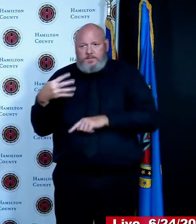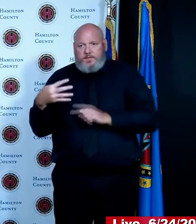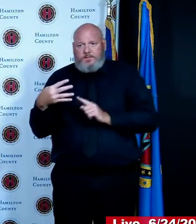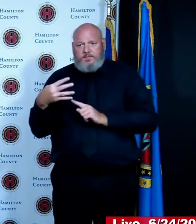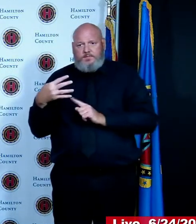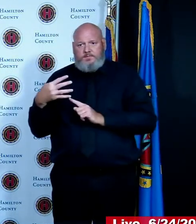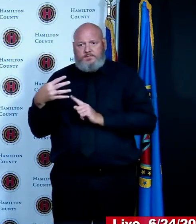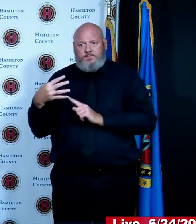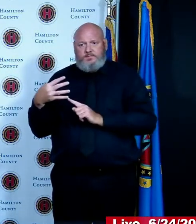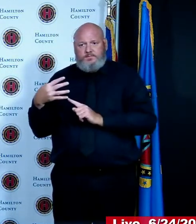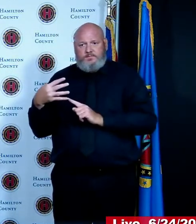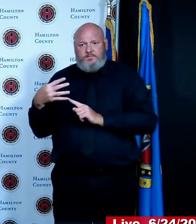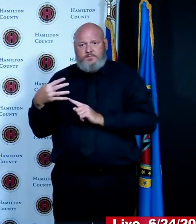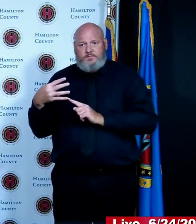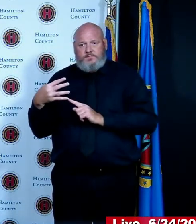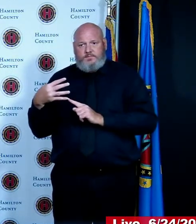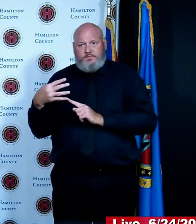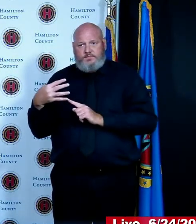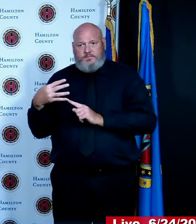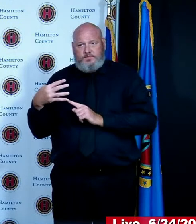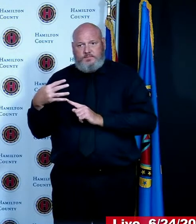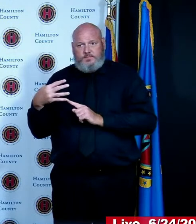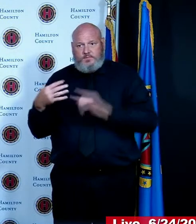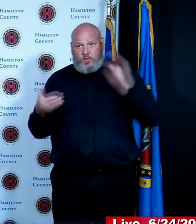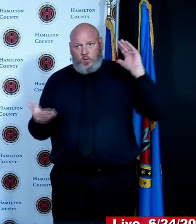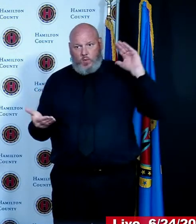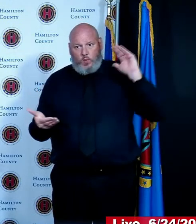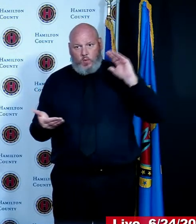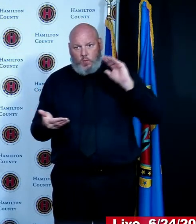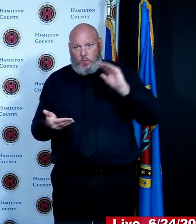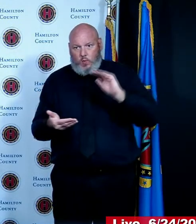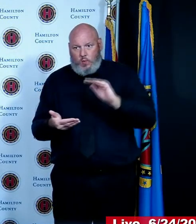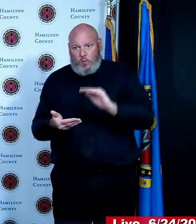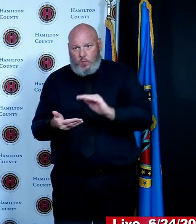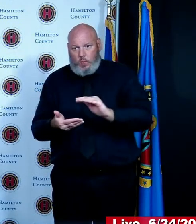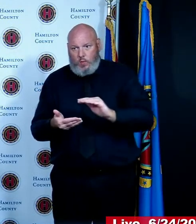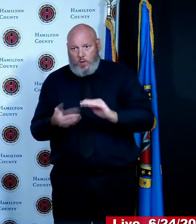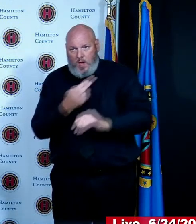until most recently when we've seen this uptick so I will run through the the